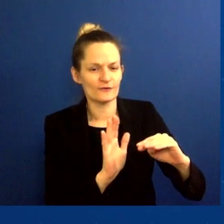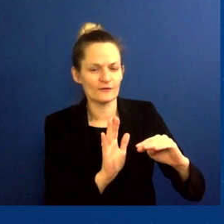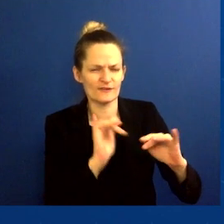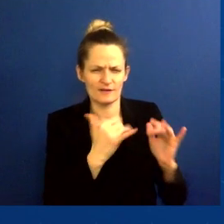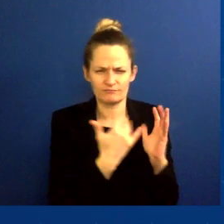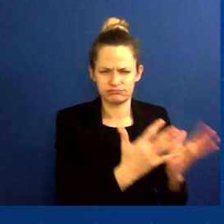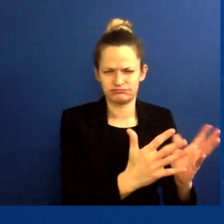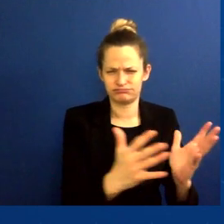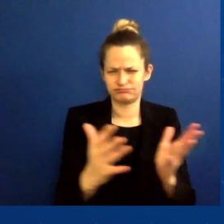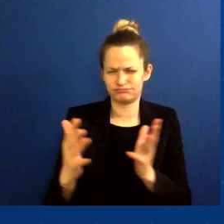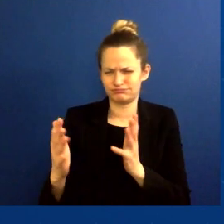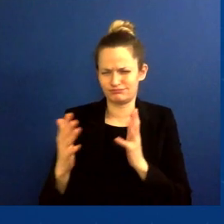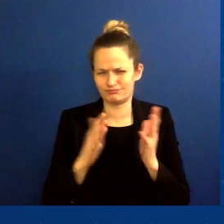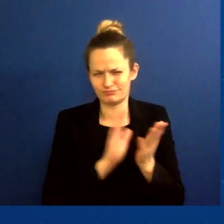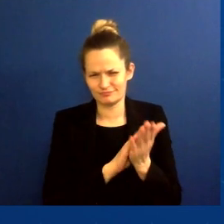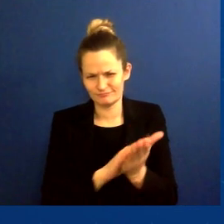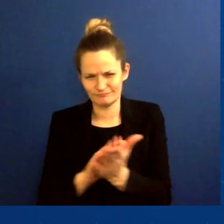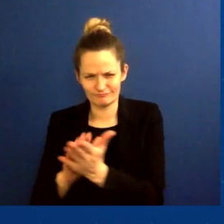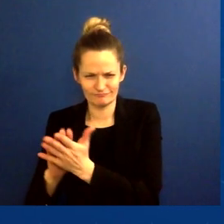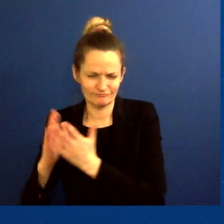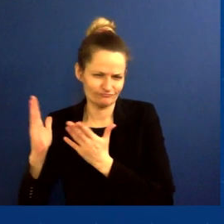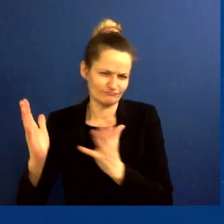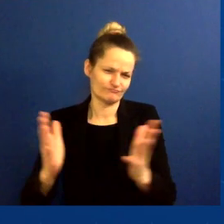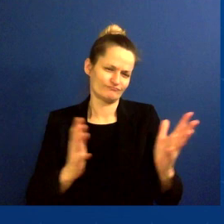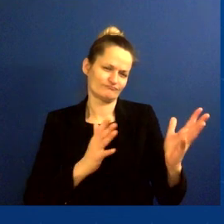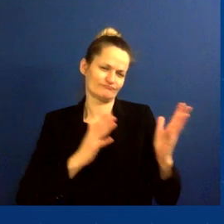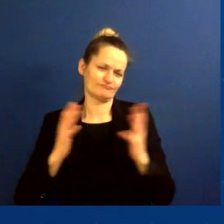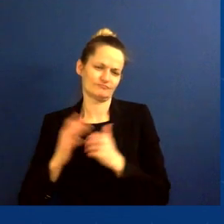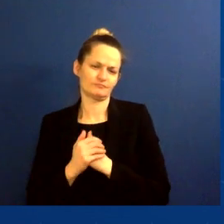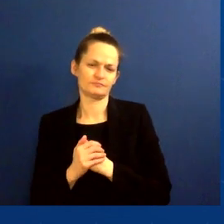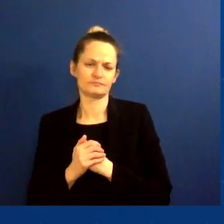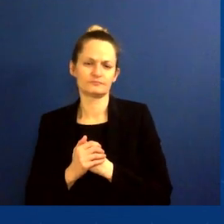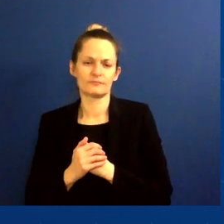And over the past year, I have visited, as I have for many years in my career.